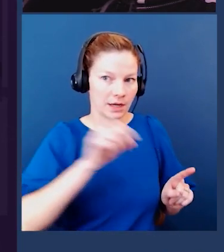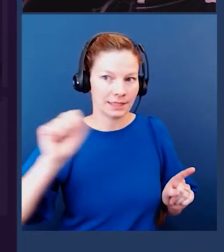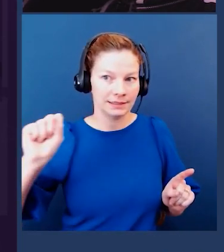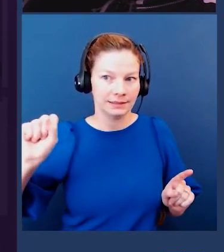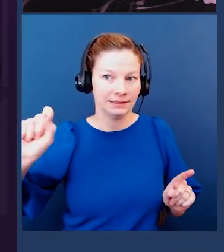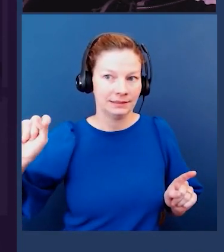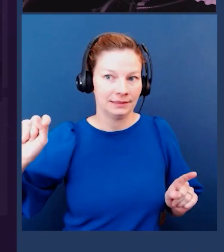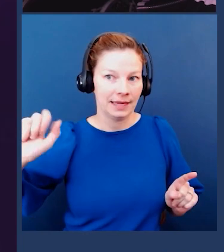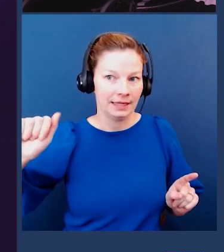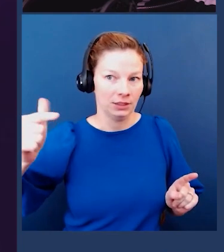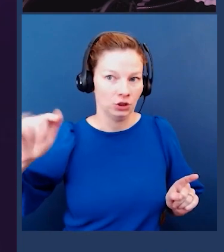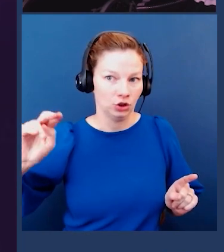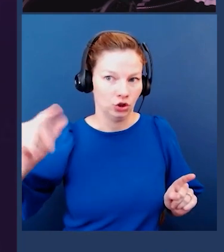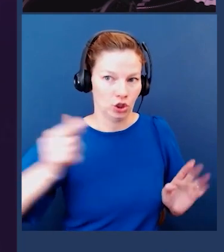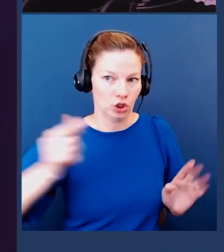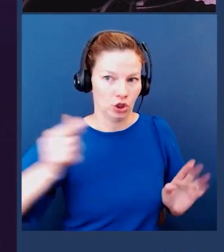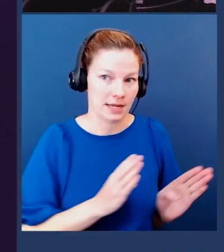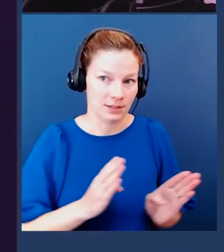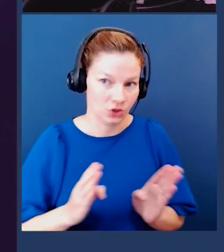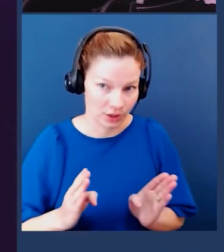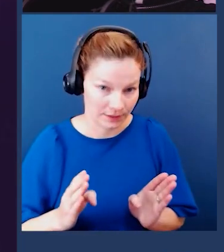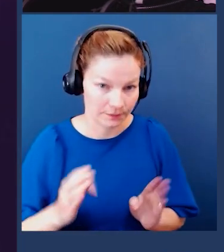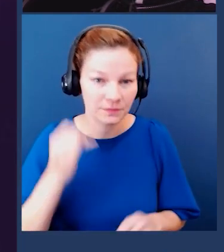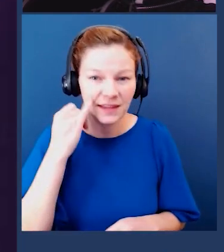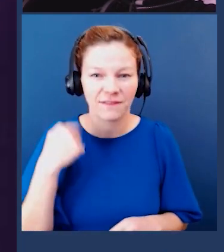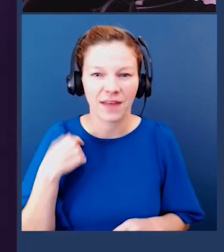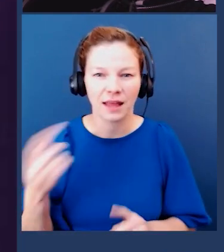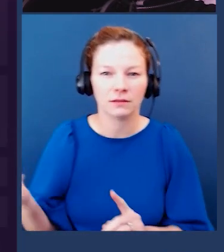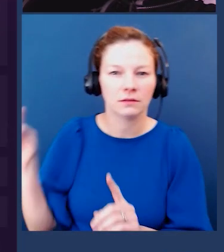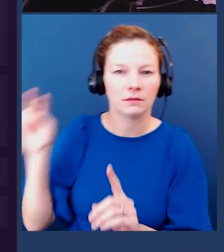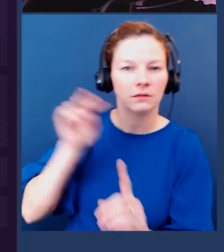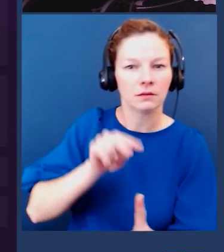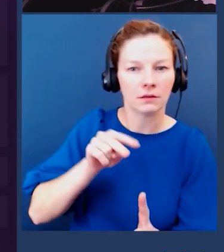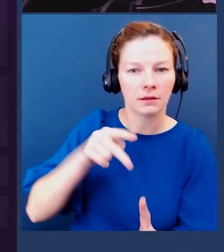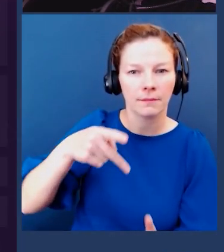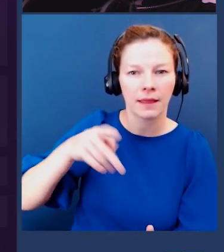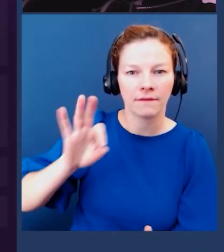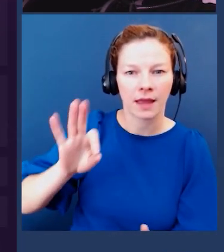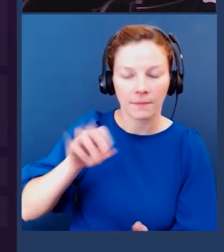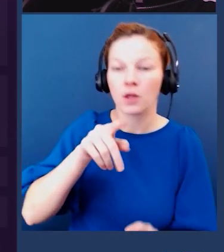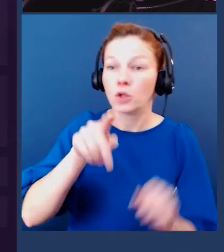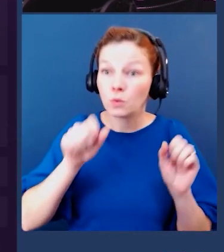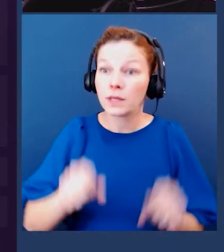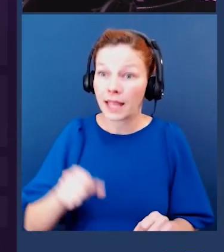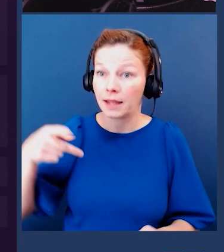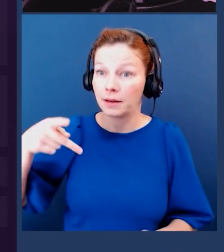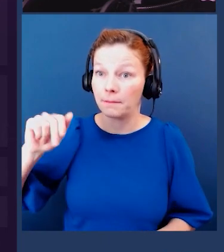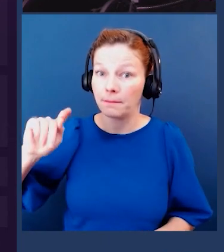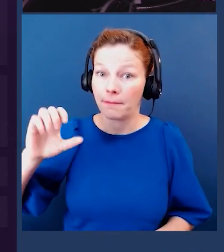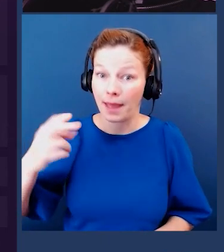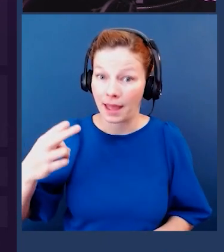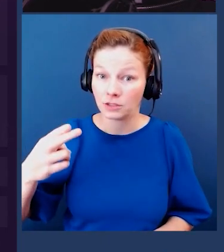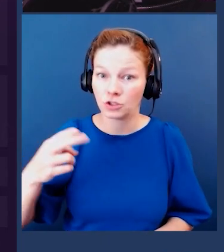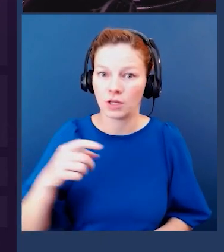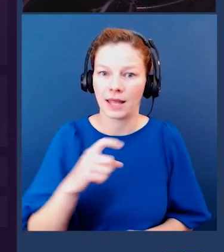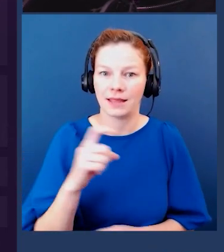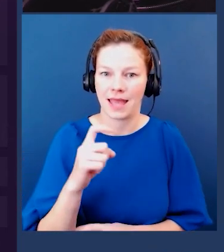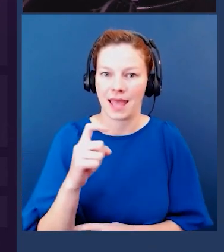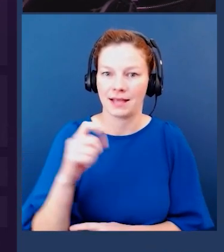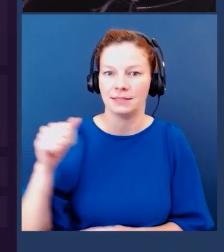if I go back to the PlayFab here. So you have that ability here to patch the X-app version and you can then filter it out.